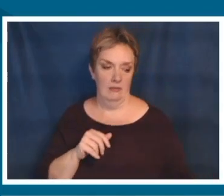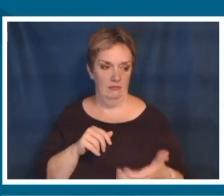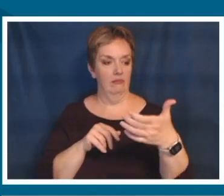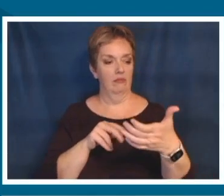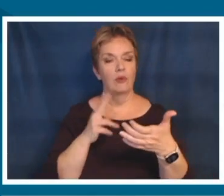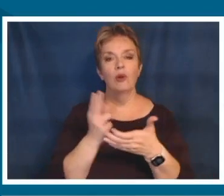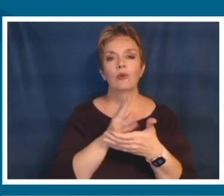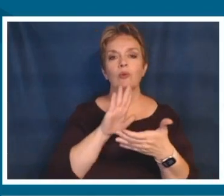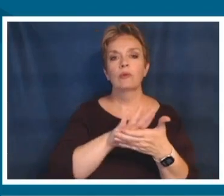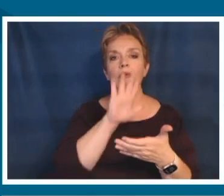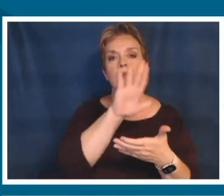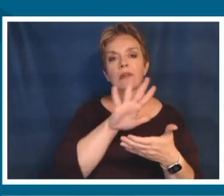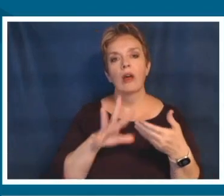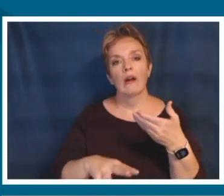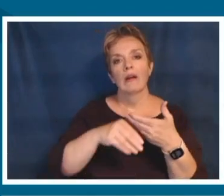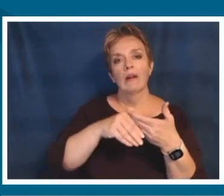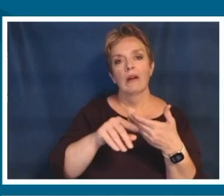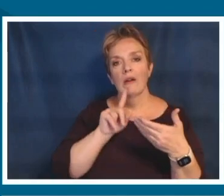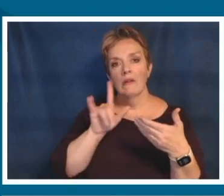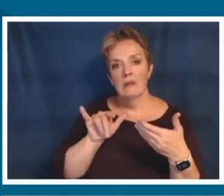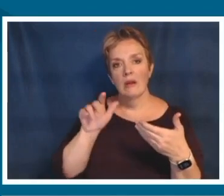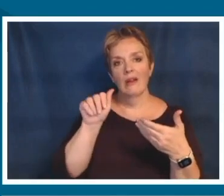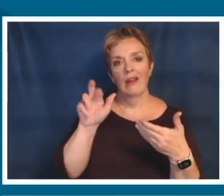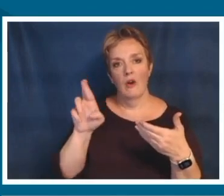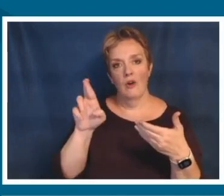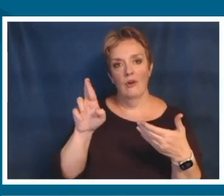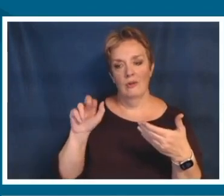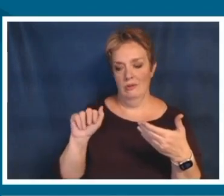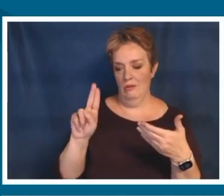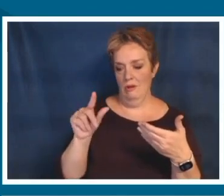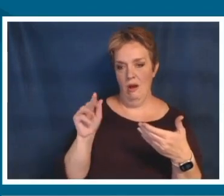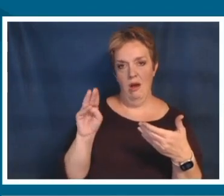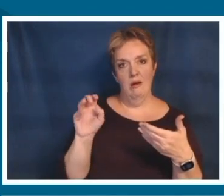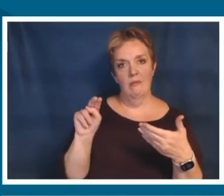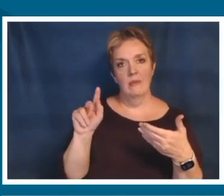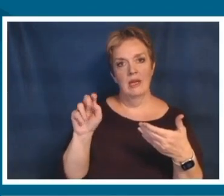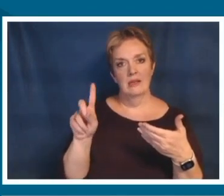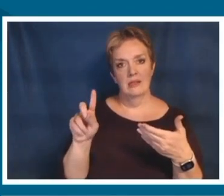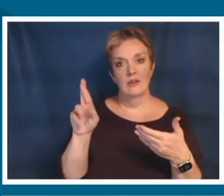photographs that kind of bring